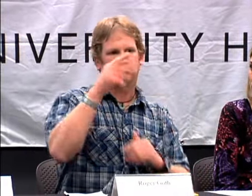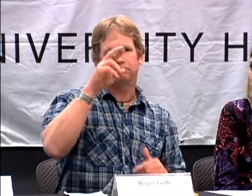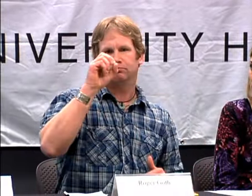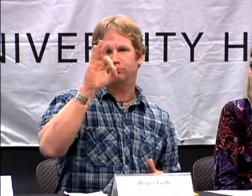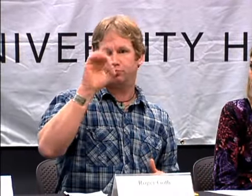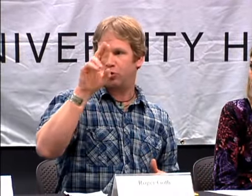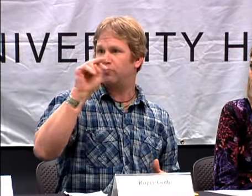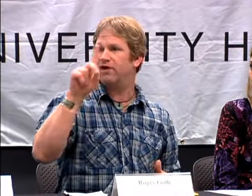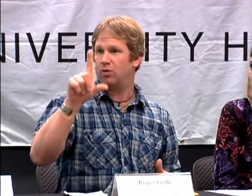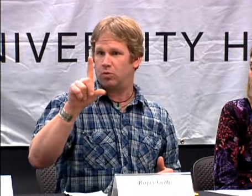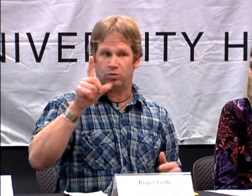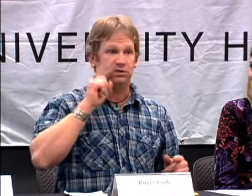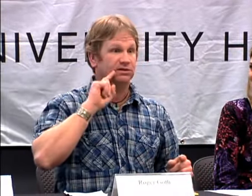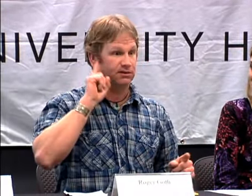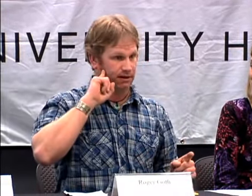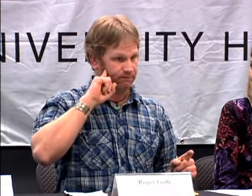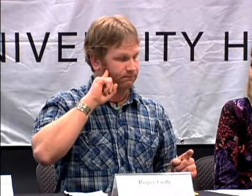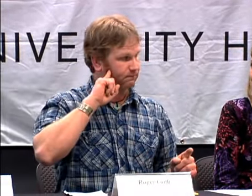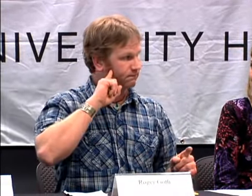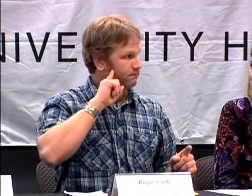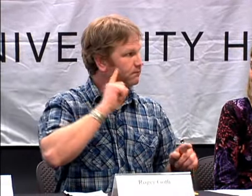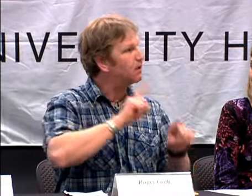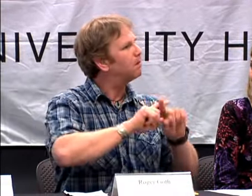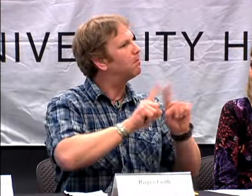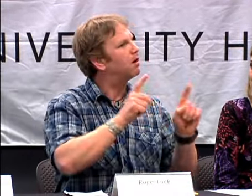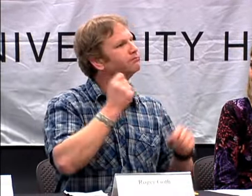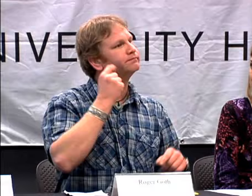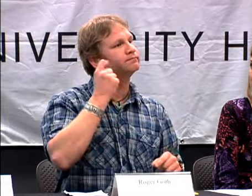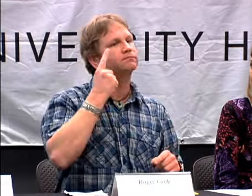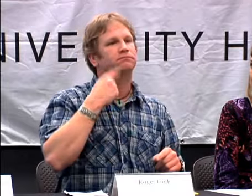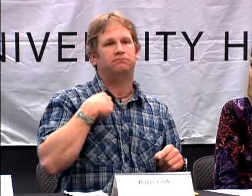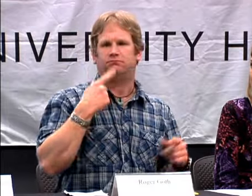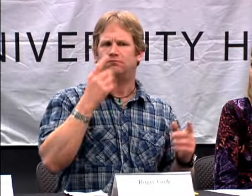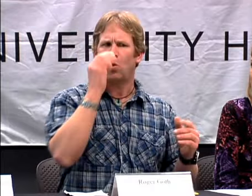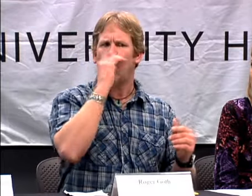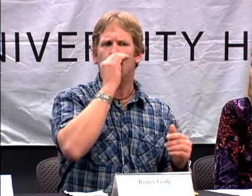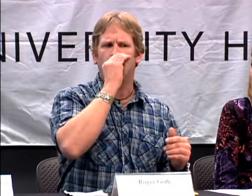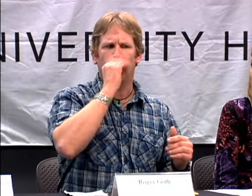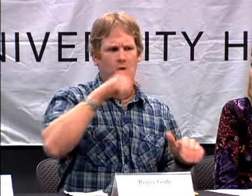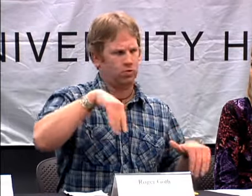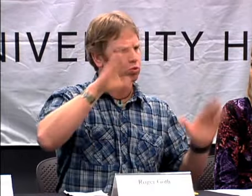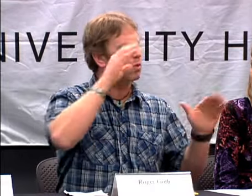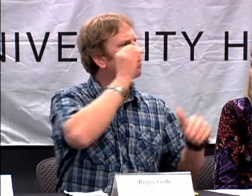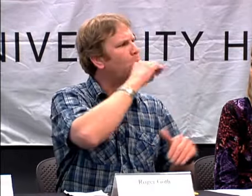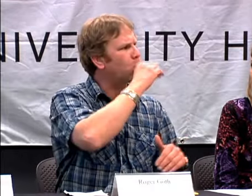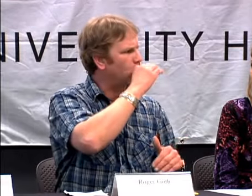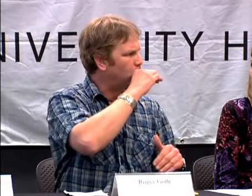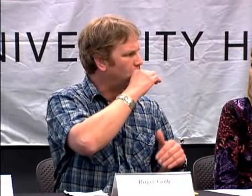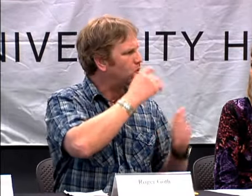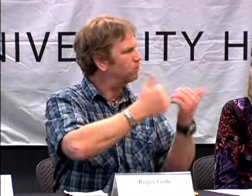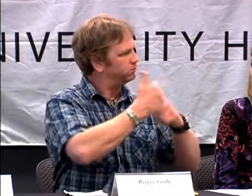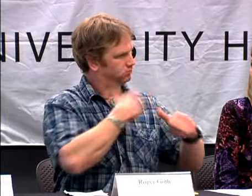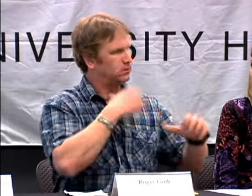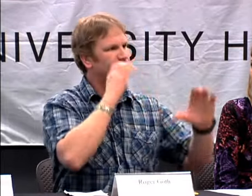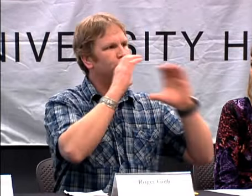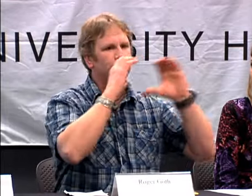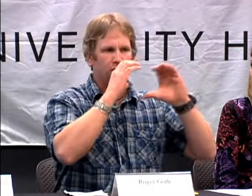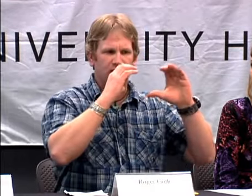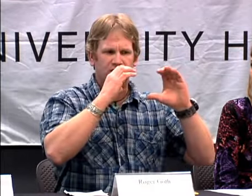I LOST ALL MY HEARING, SO I AM NOW PROFOUNDLY DEAF. BUT I GREW UP IN THE ORAL PROGRAM.